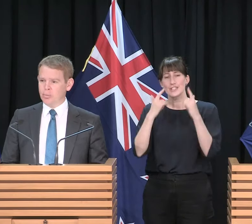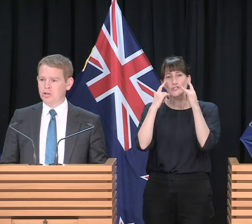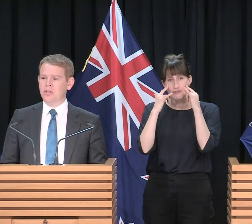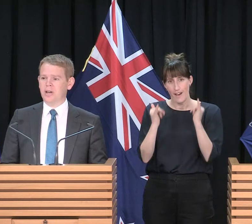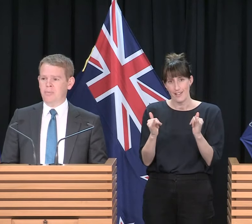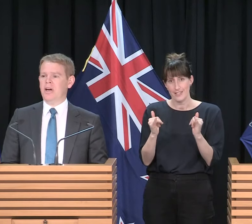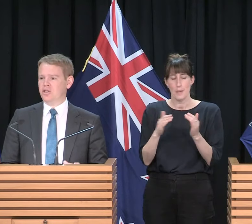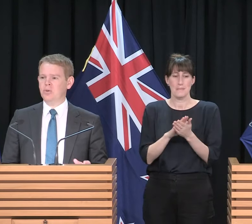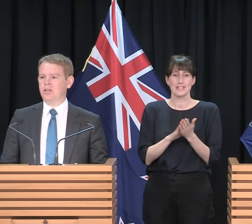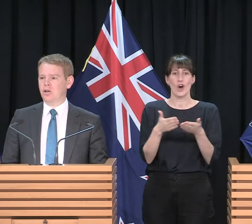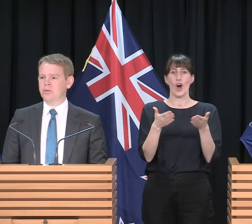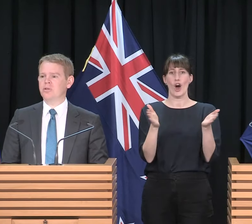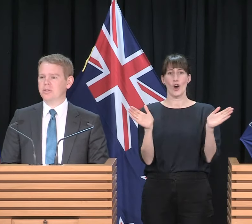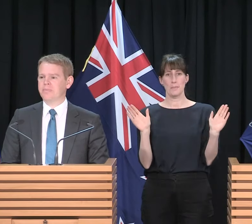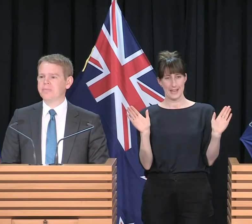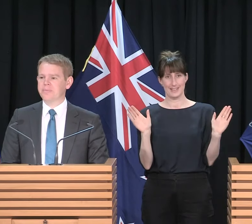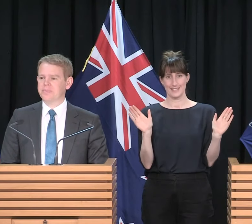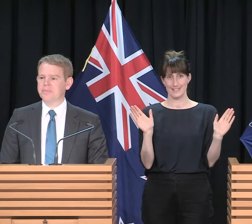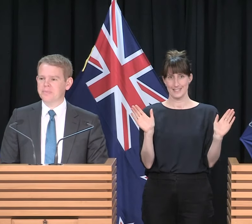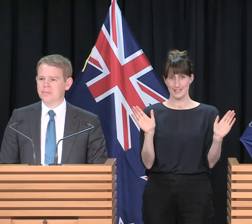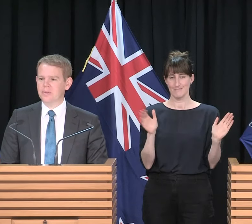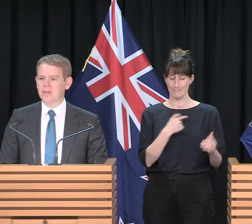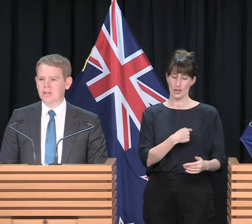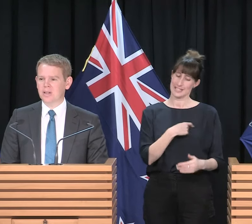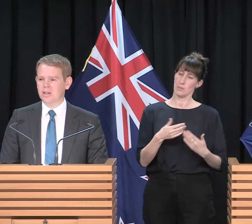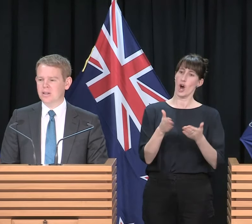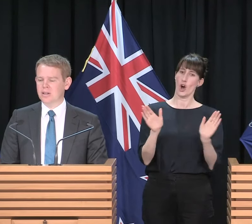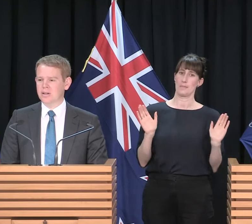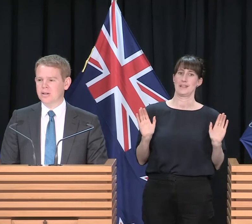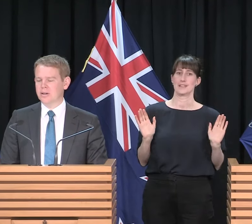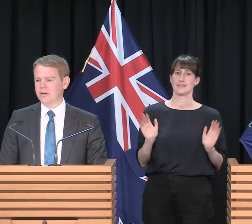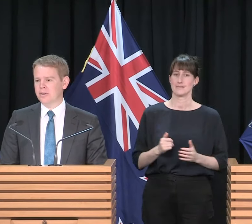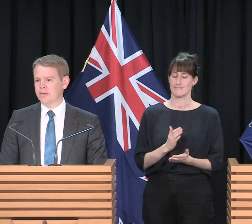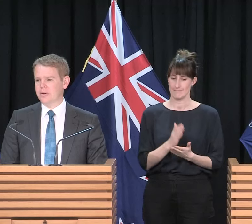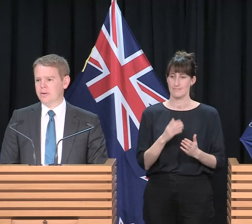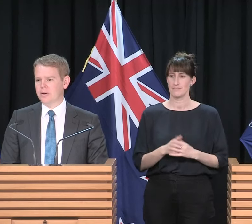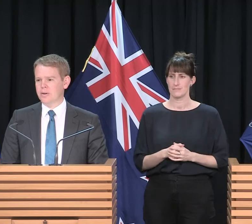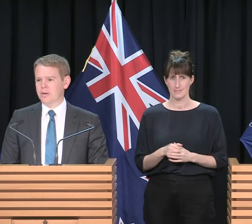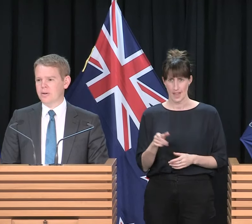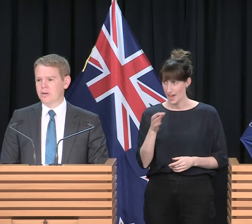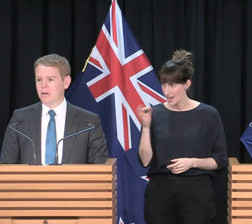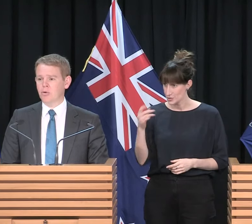Thank